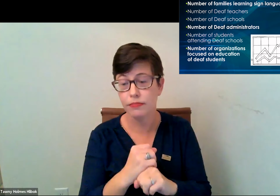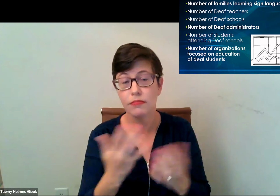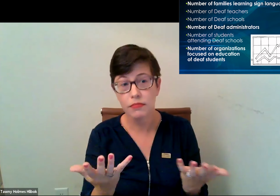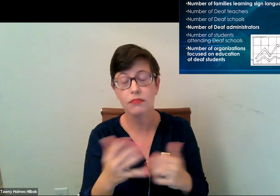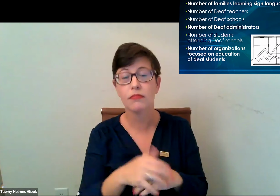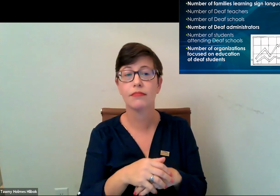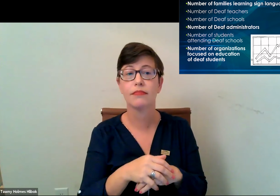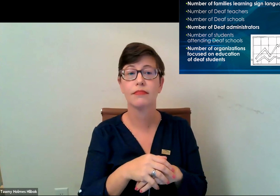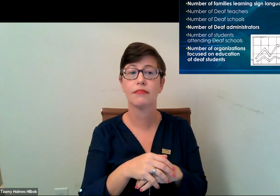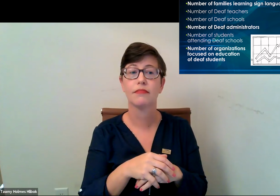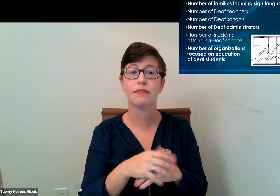And how different are being impacted.